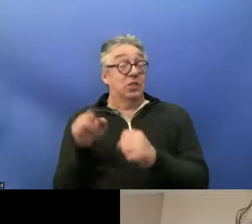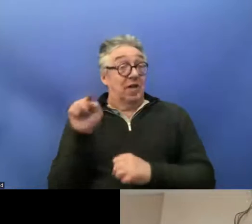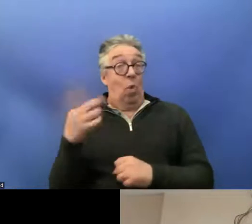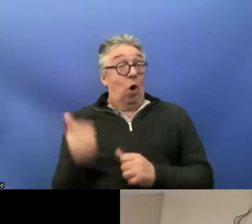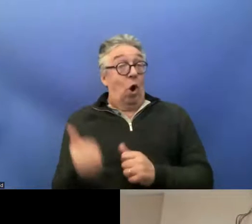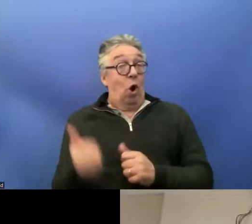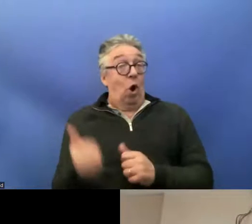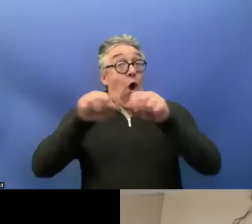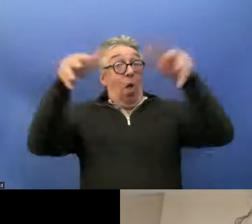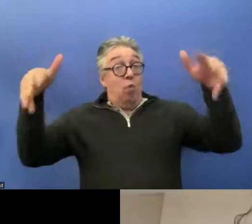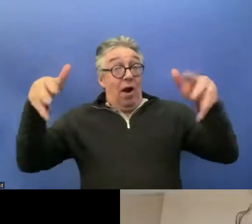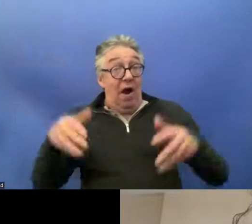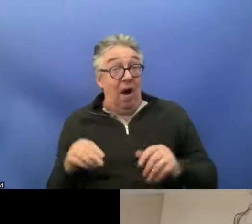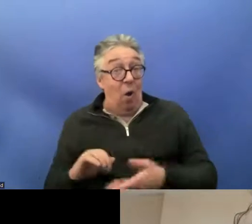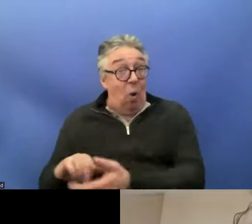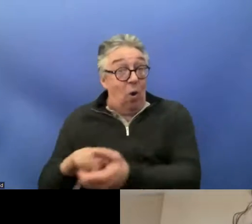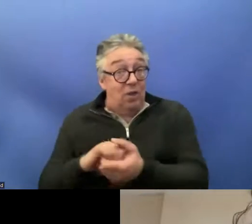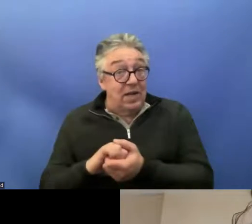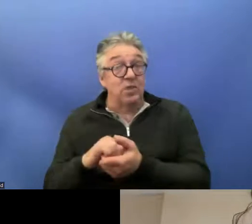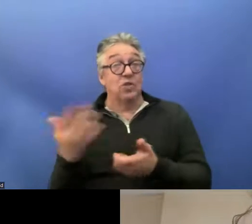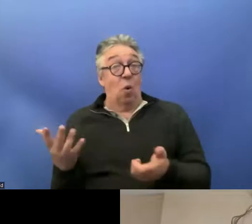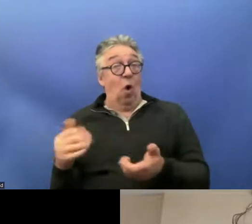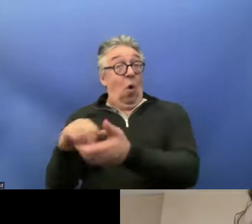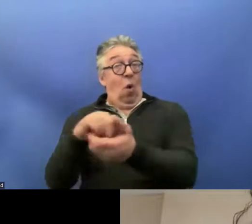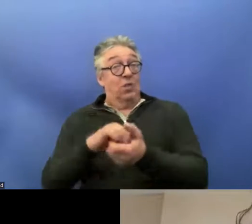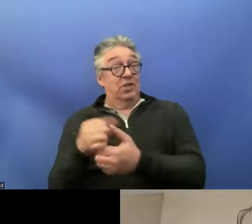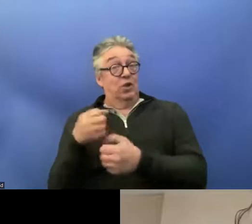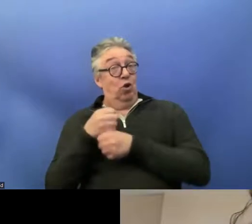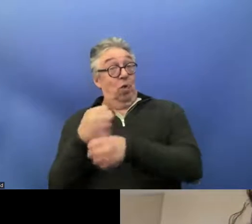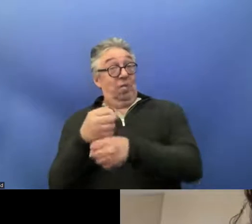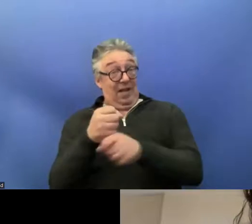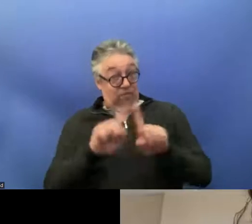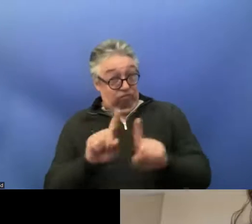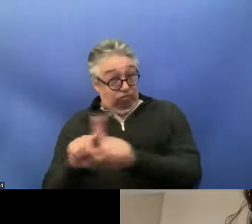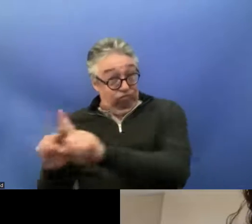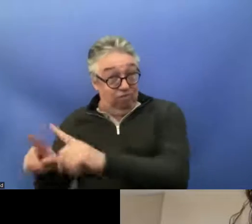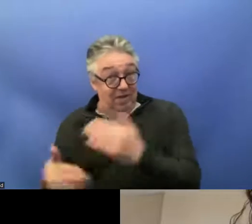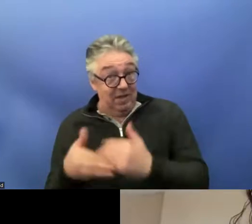or organizations that captured a wide group of representation of all types of disabilities?